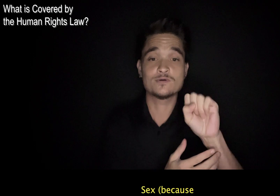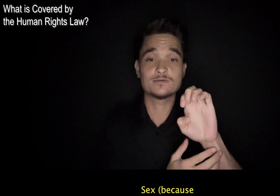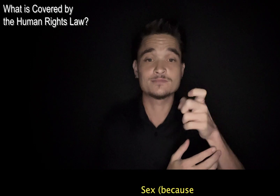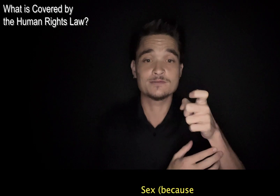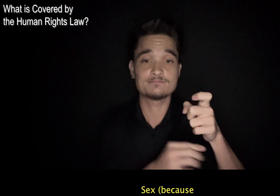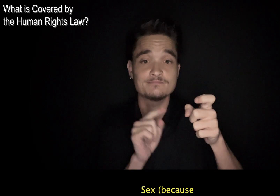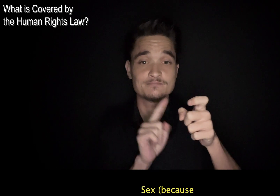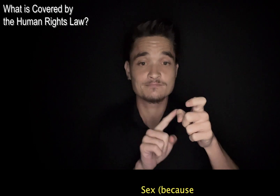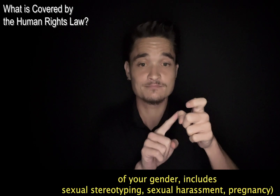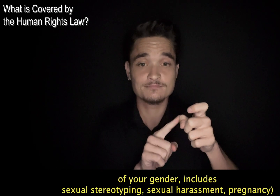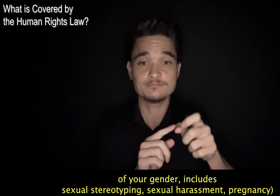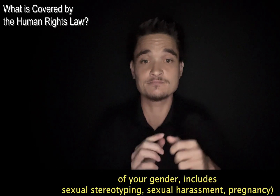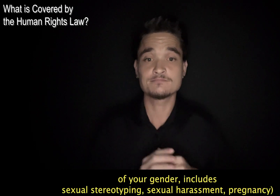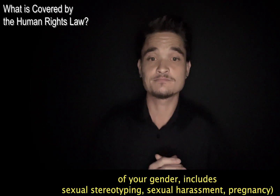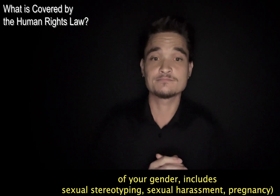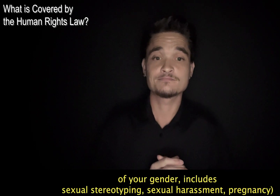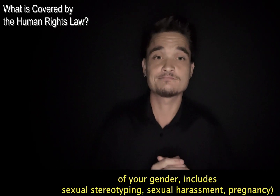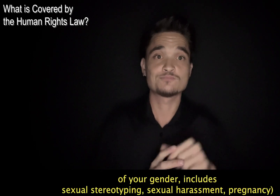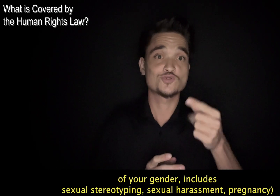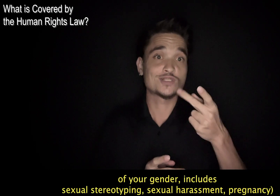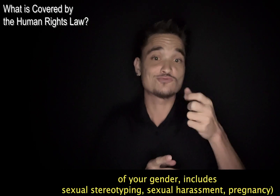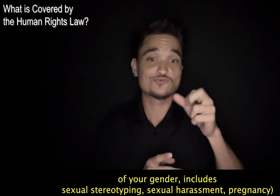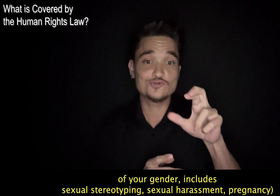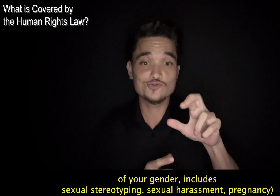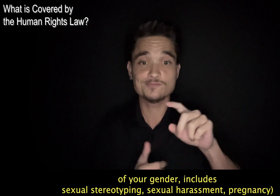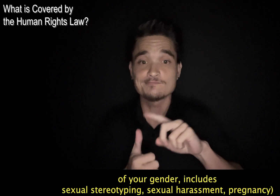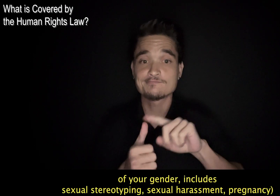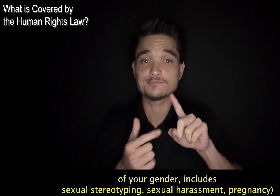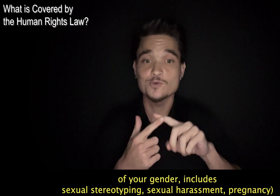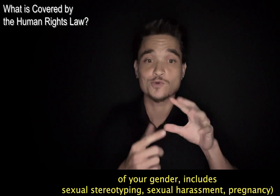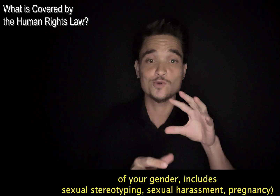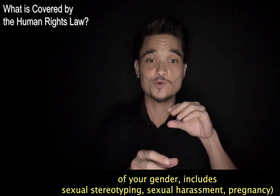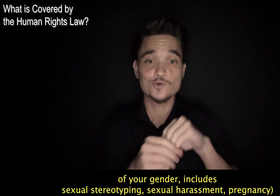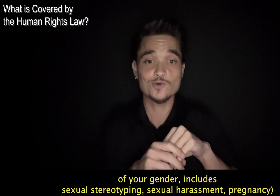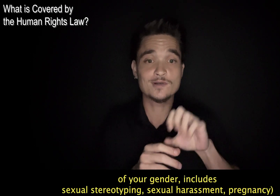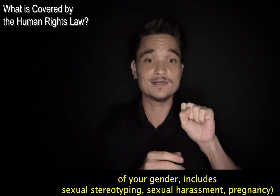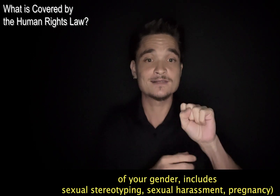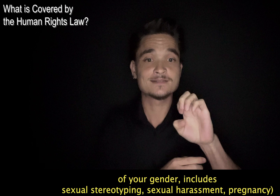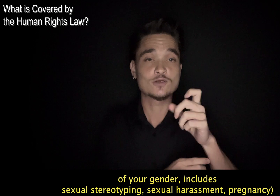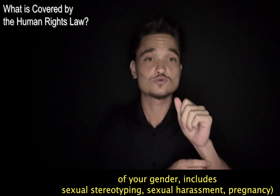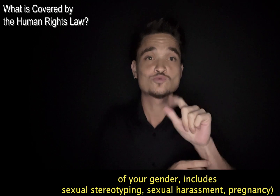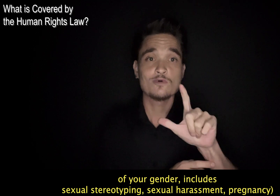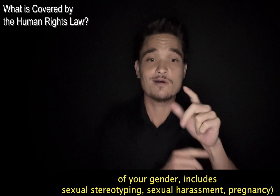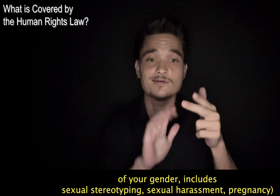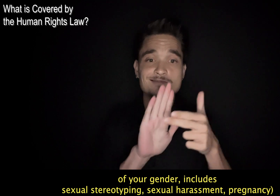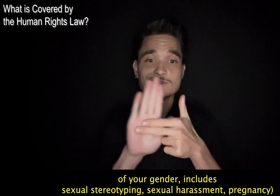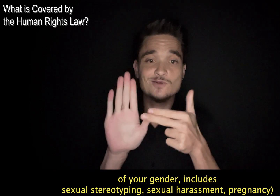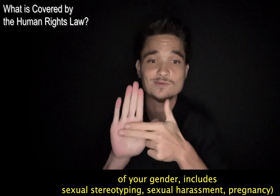Sex (because of your gender, includes sexual stereotyping, sexual harassment, pregnancy)